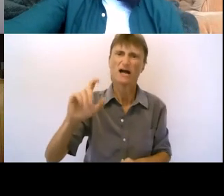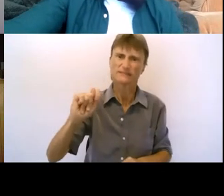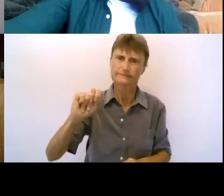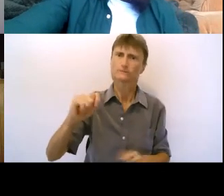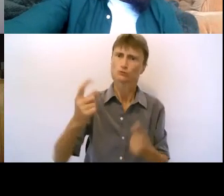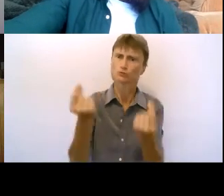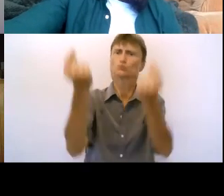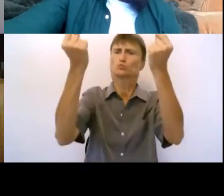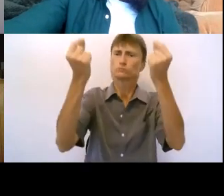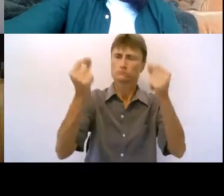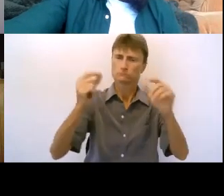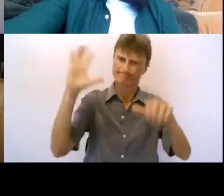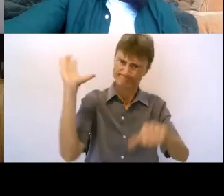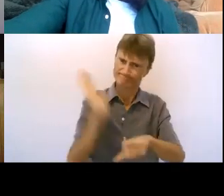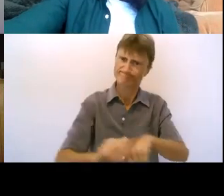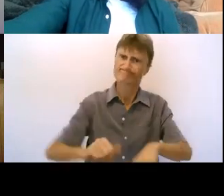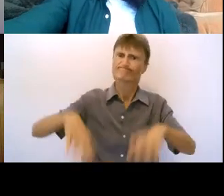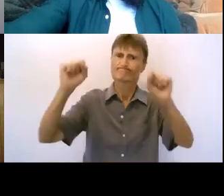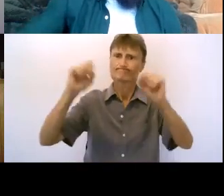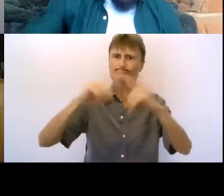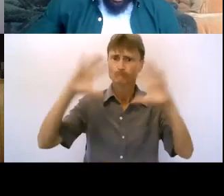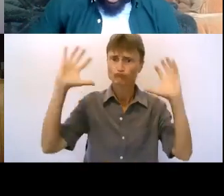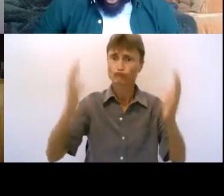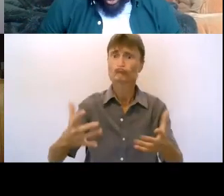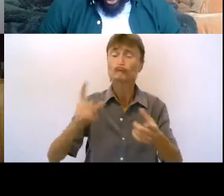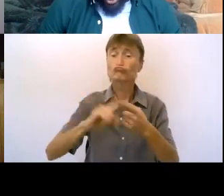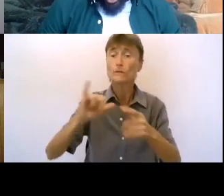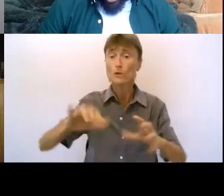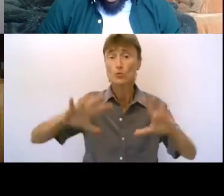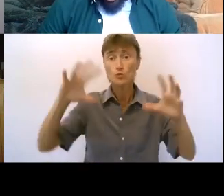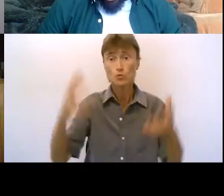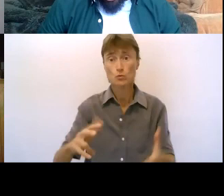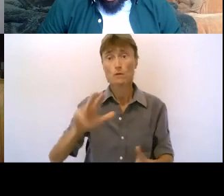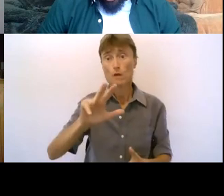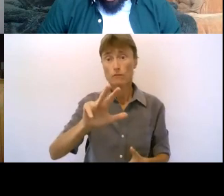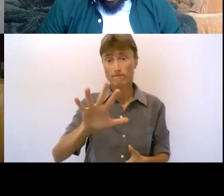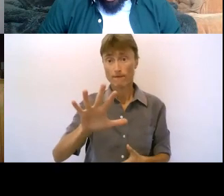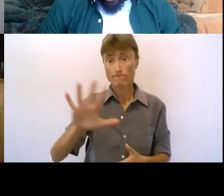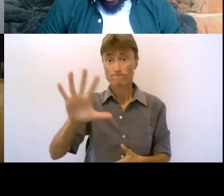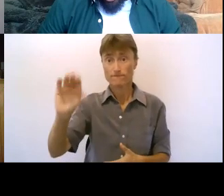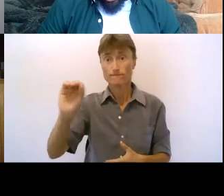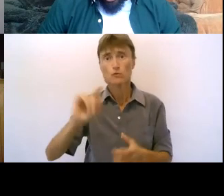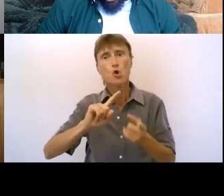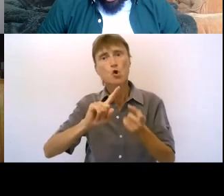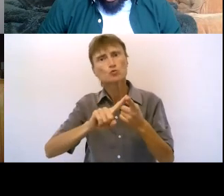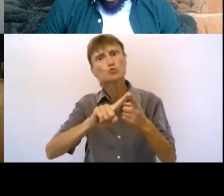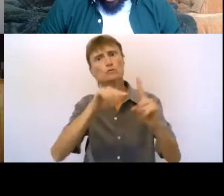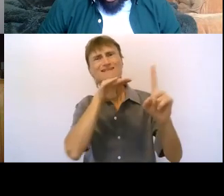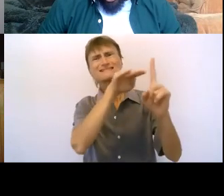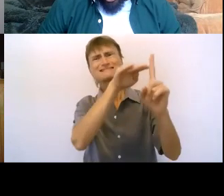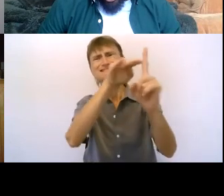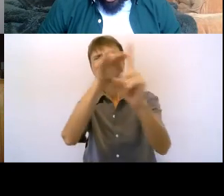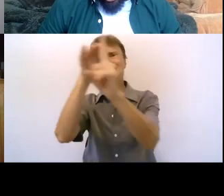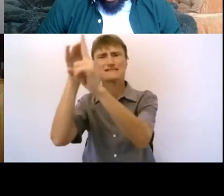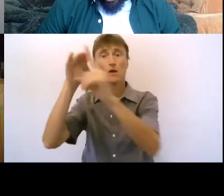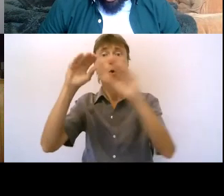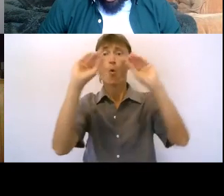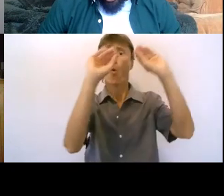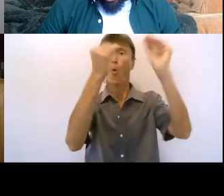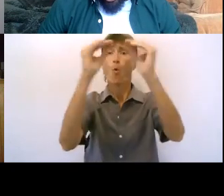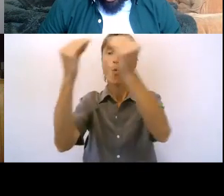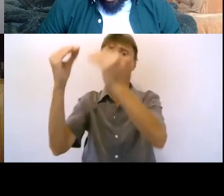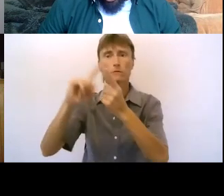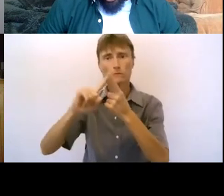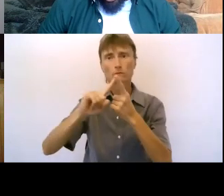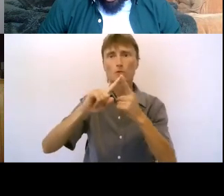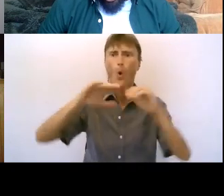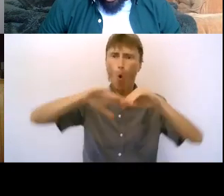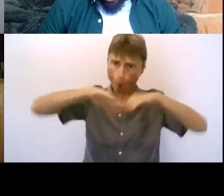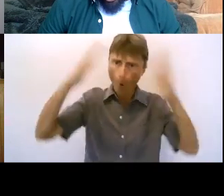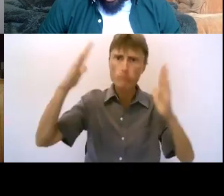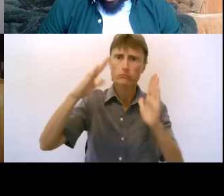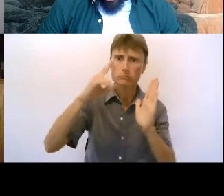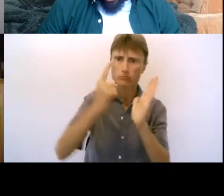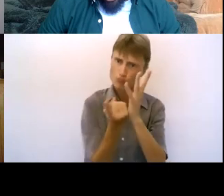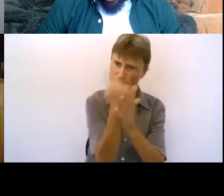to commit to looking at your hiring structures and your representation within your organizations